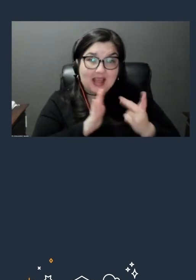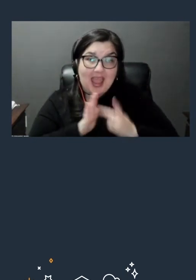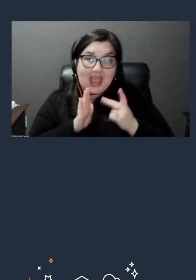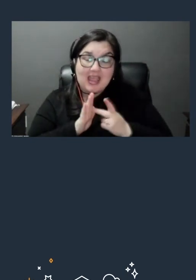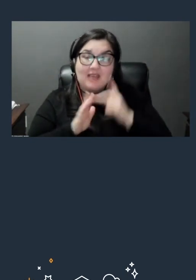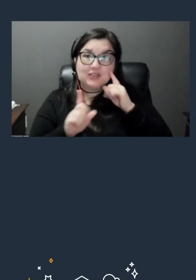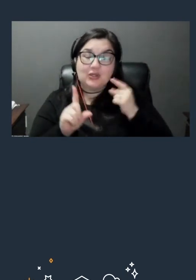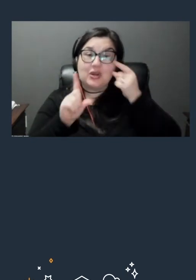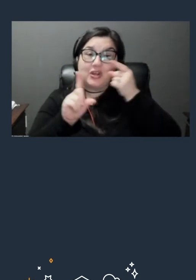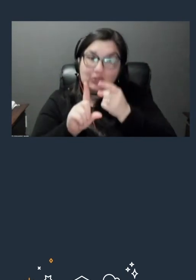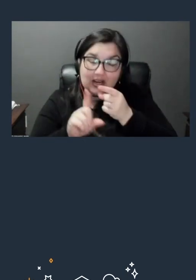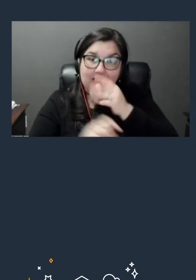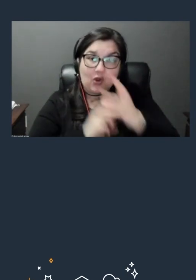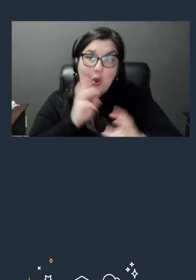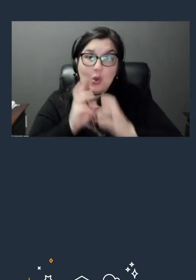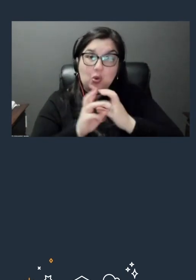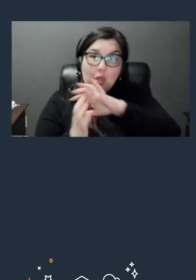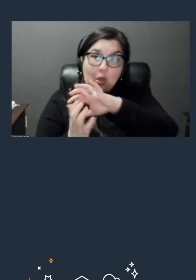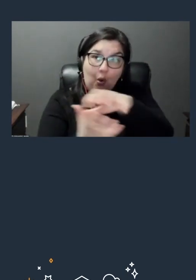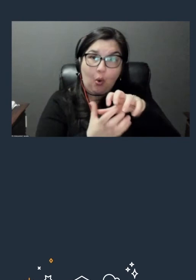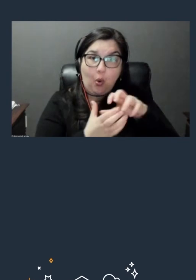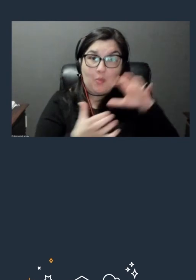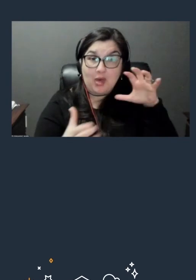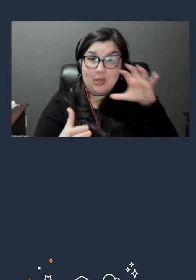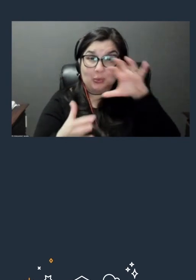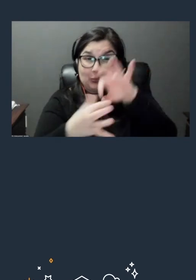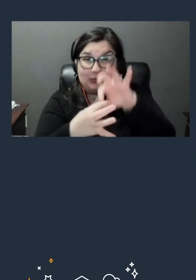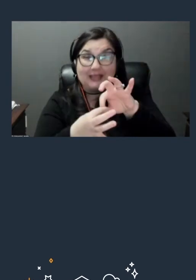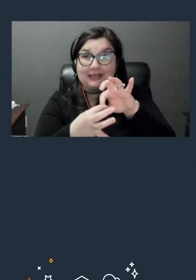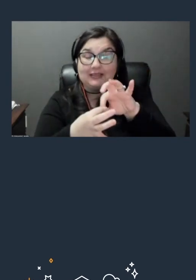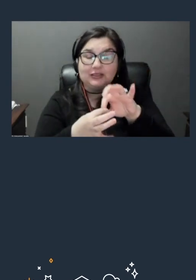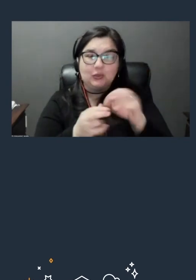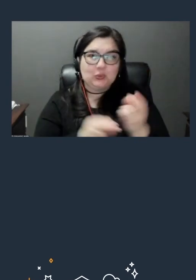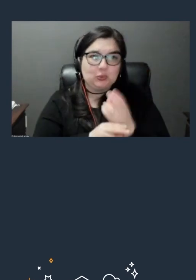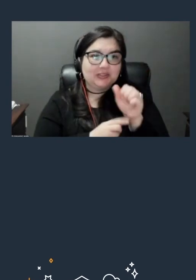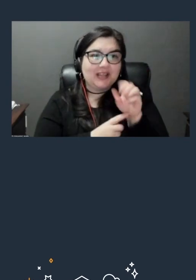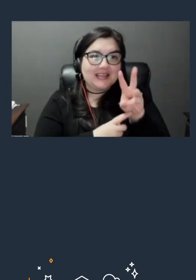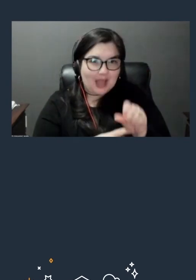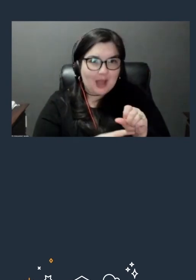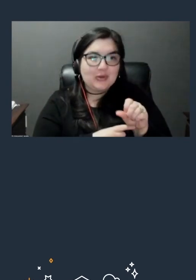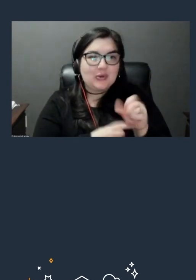make use of AWS as many regions around the world. But I actually wanted to key in on one thing